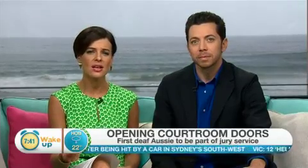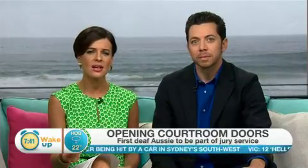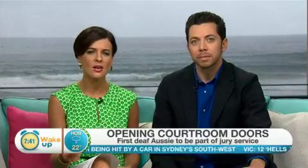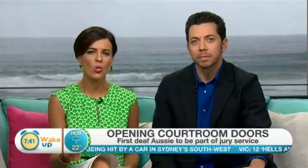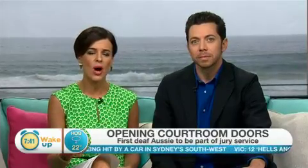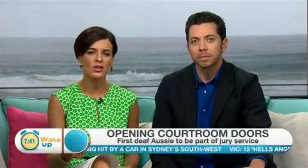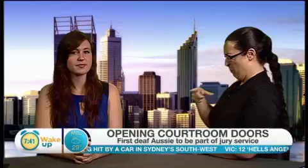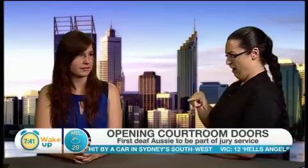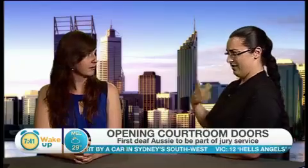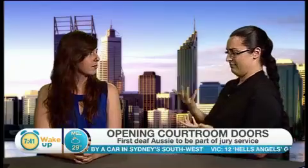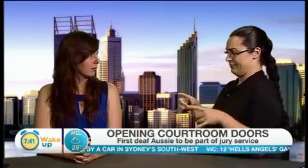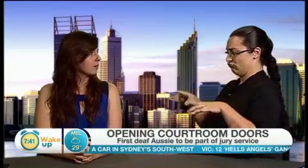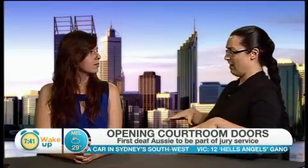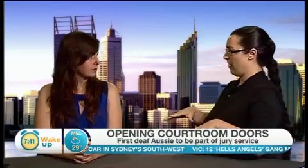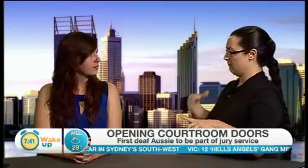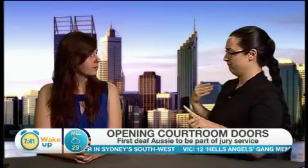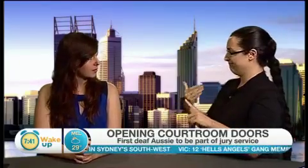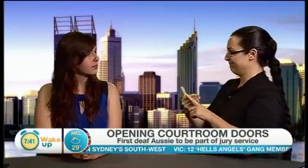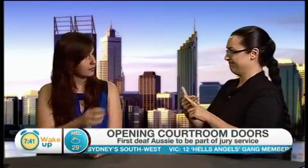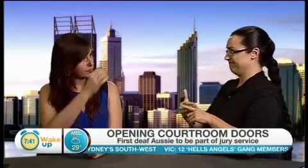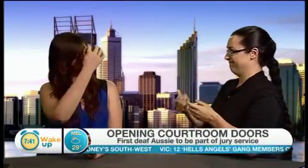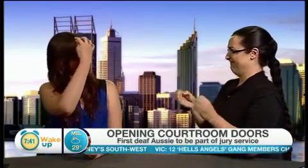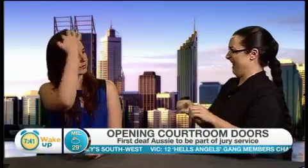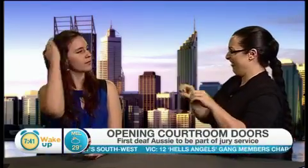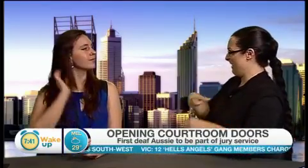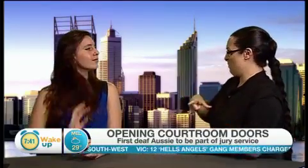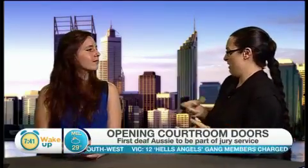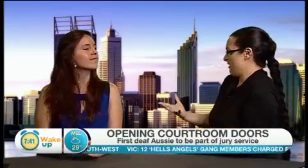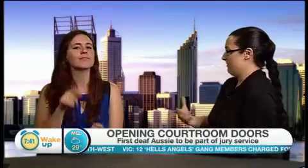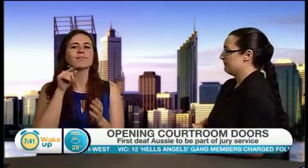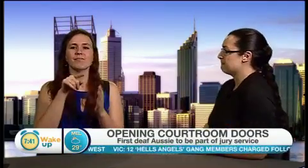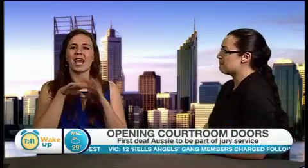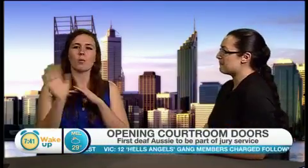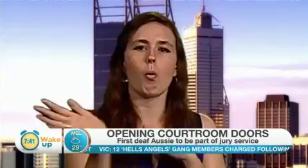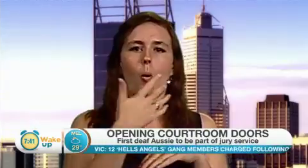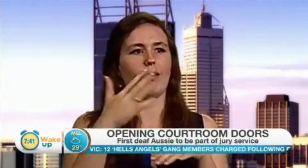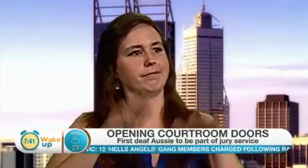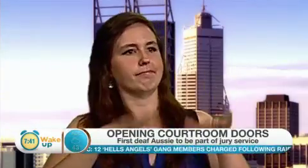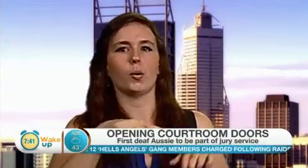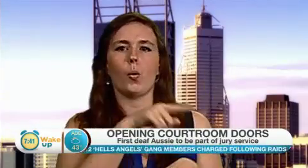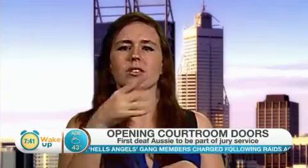service. Why do you think Australia hasn't followed suit? Well, in